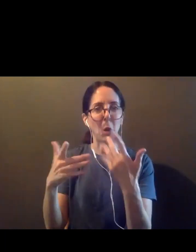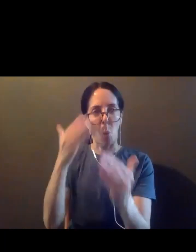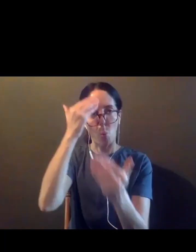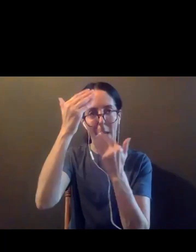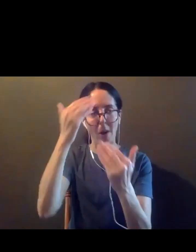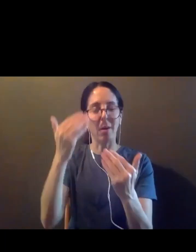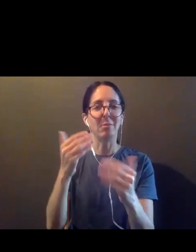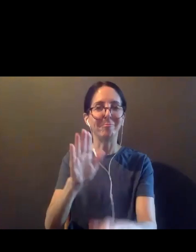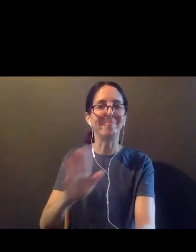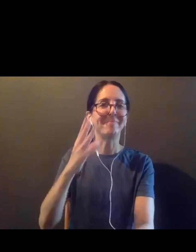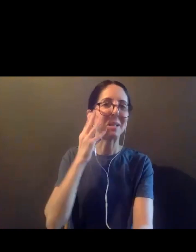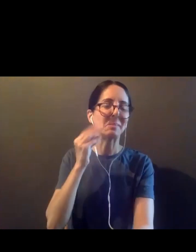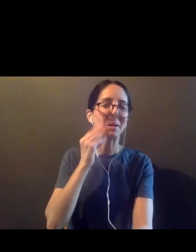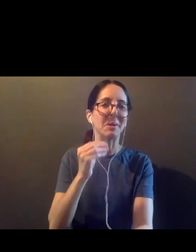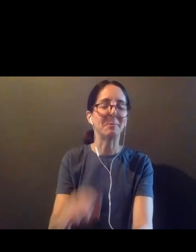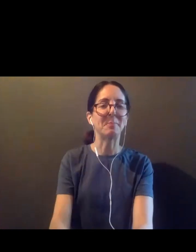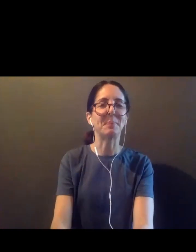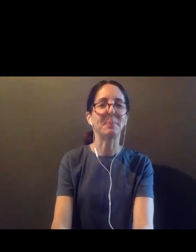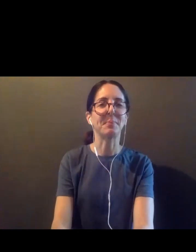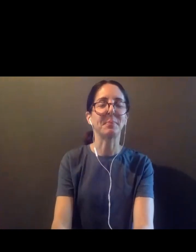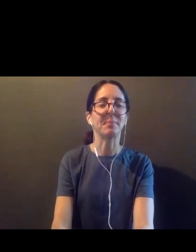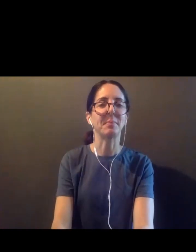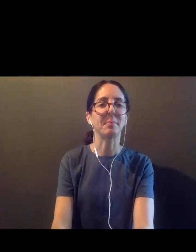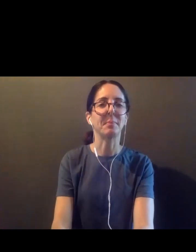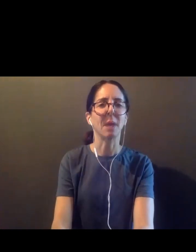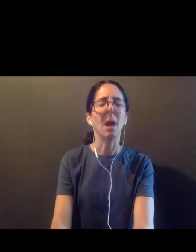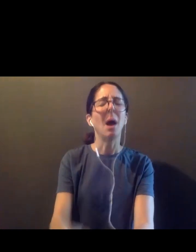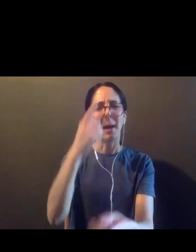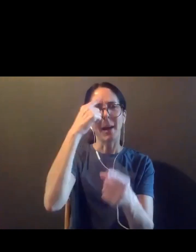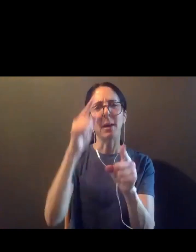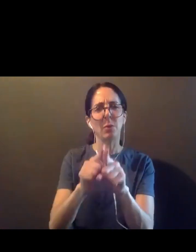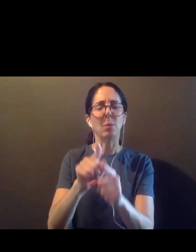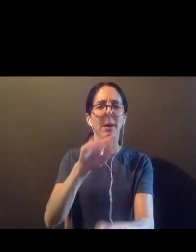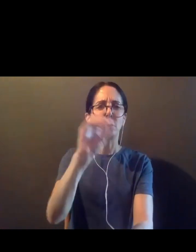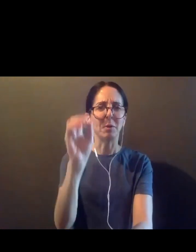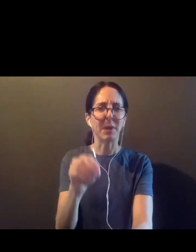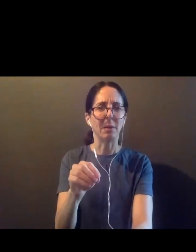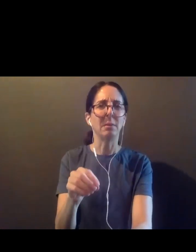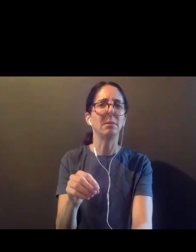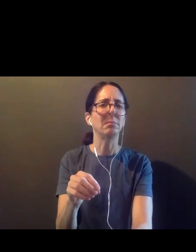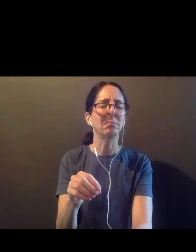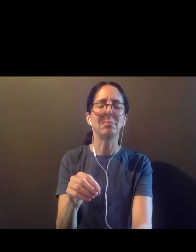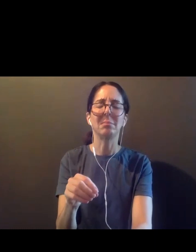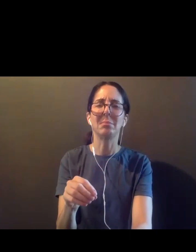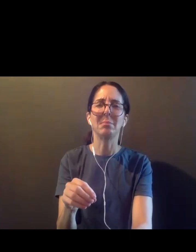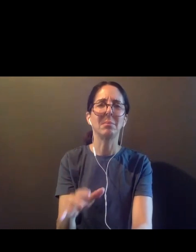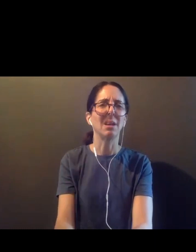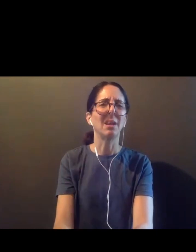And I 100 percent agree, and we have had challenges around overtaxing, over studying the same